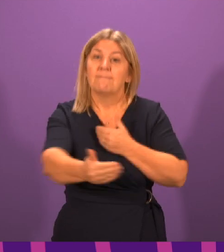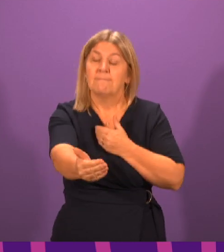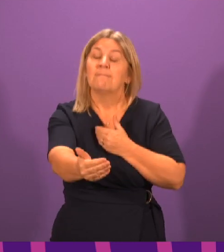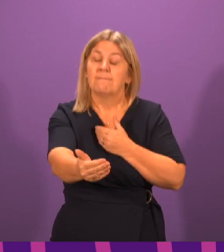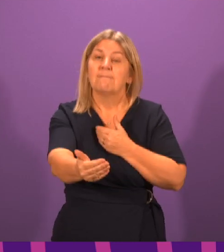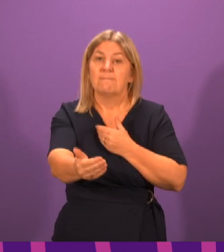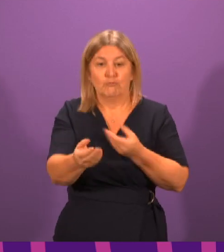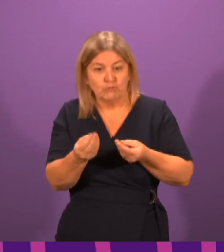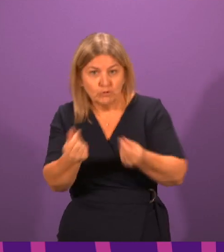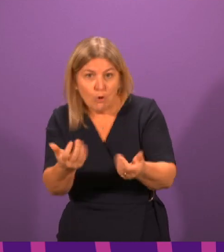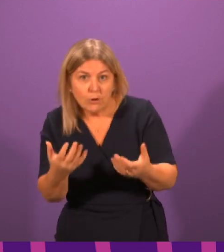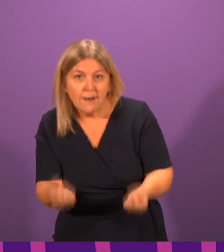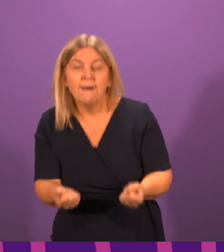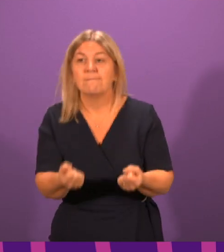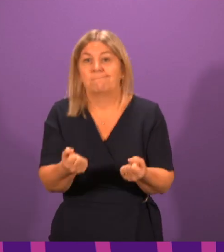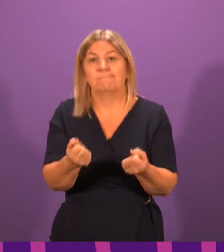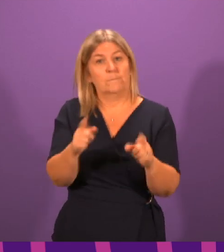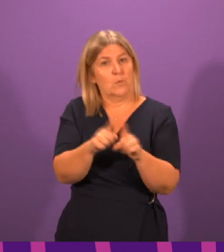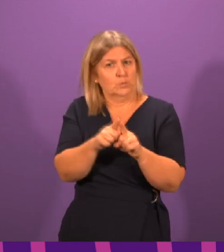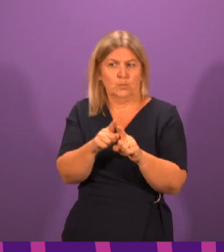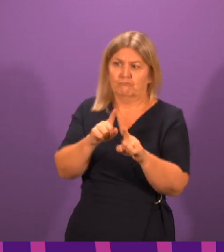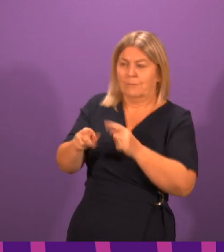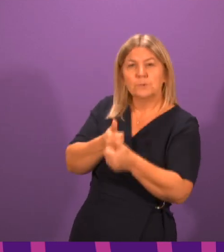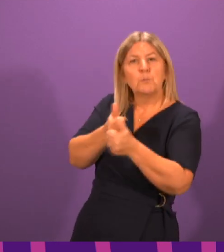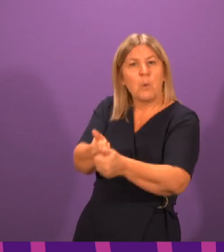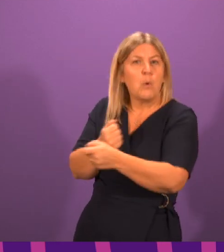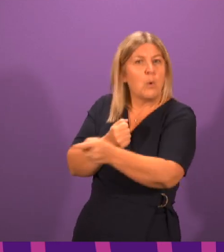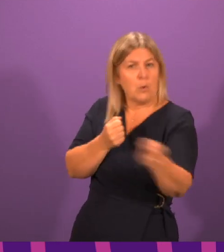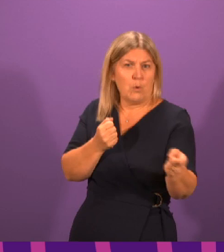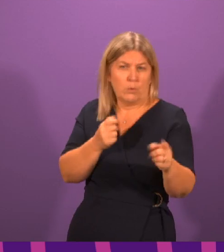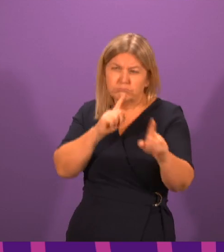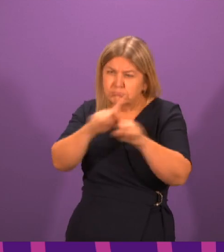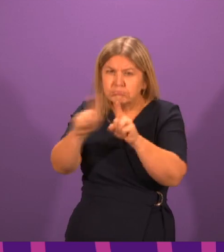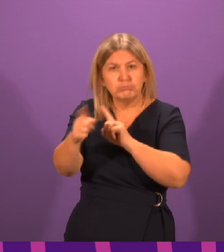and the resources that are being made available to support what has to be a multifaceted response.